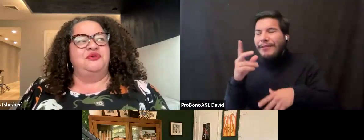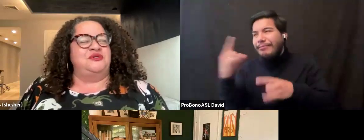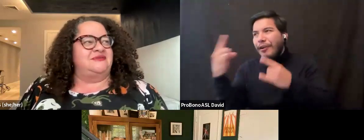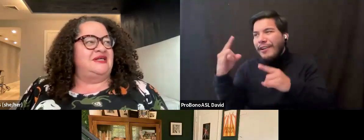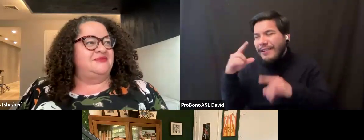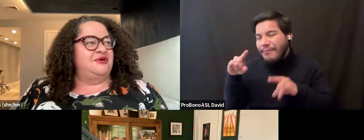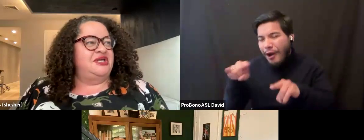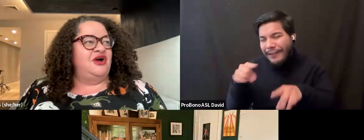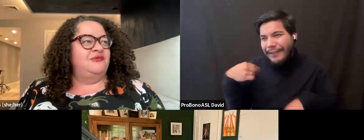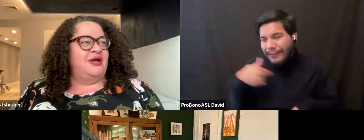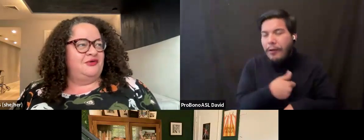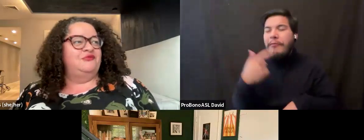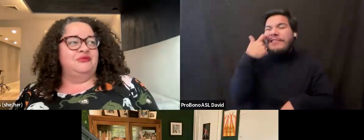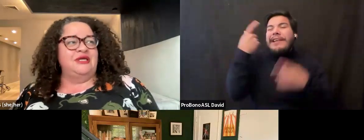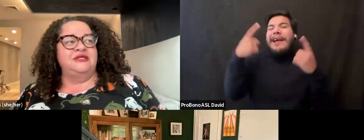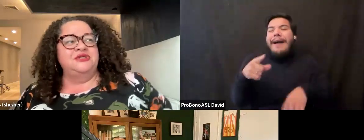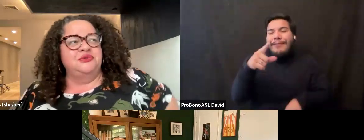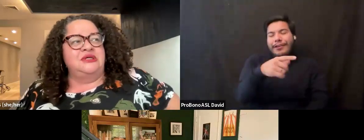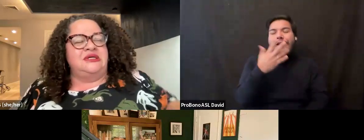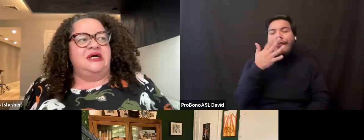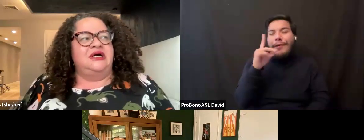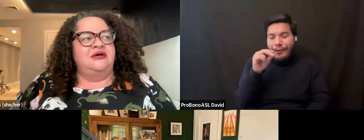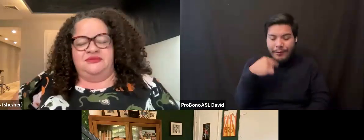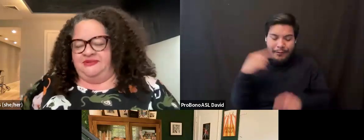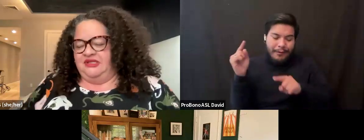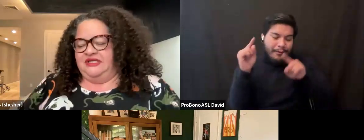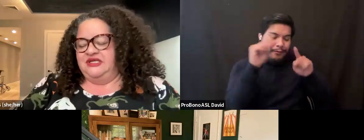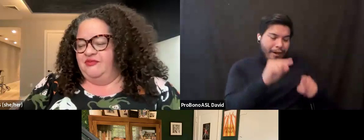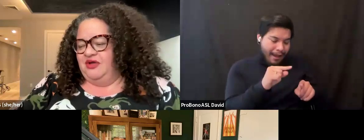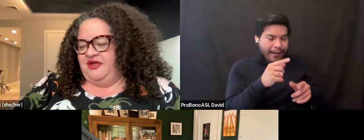we were doing some testimony in Colorado related to some of the legislative work